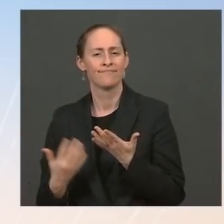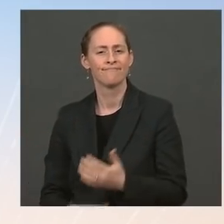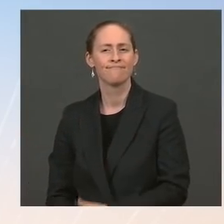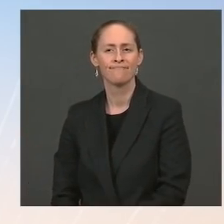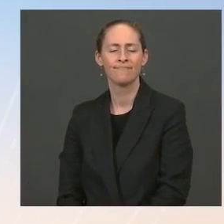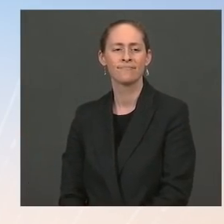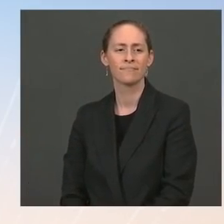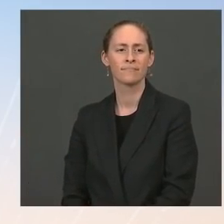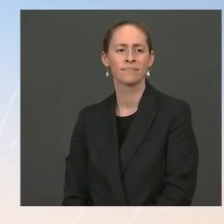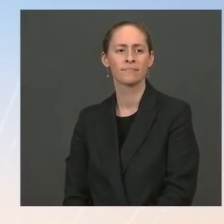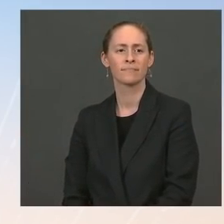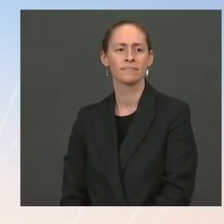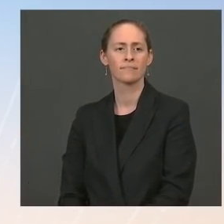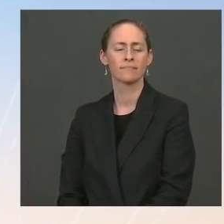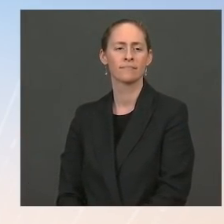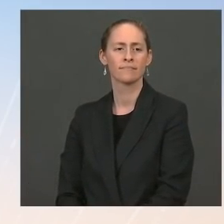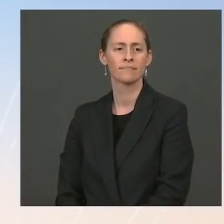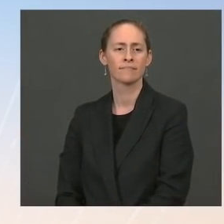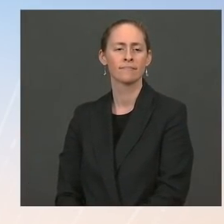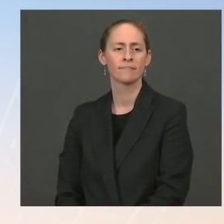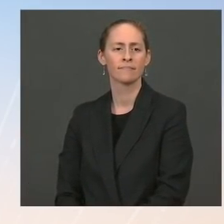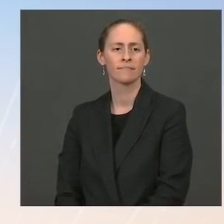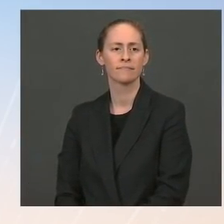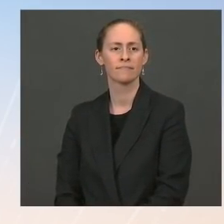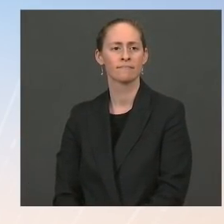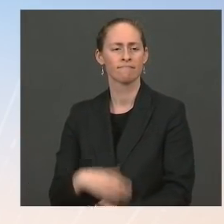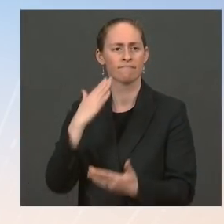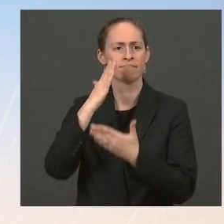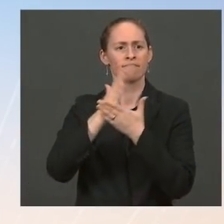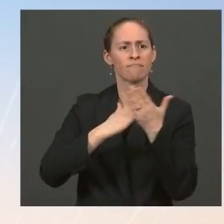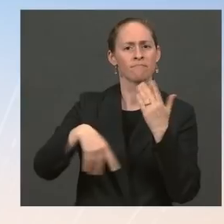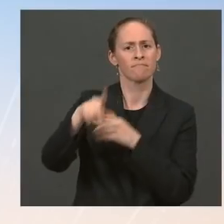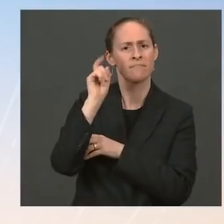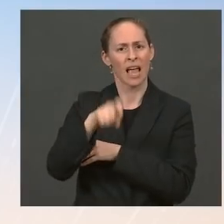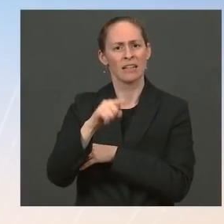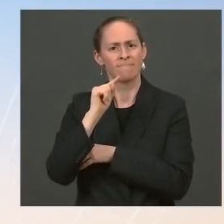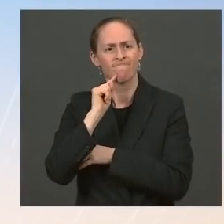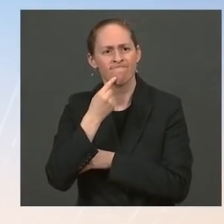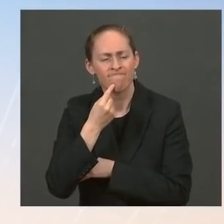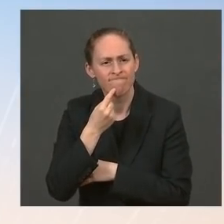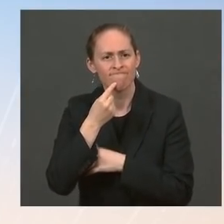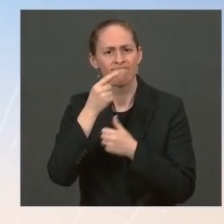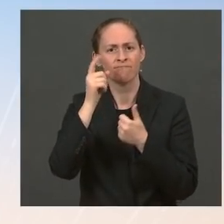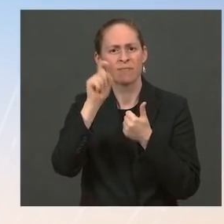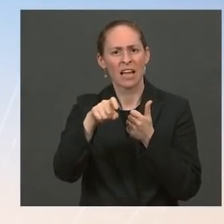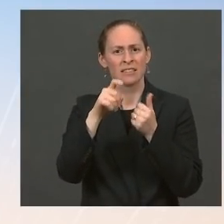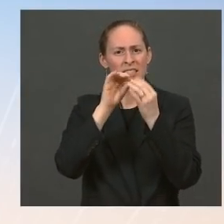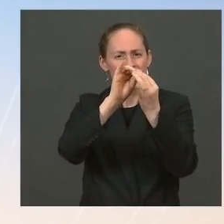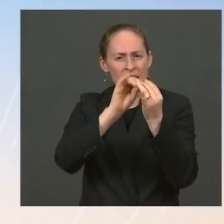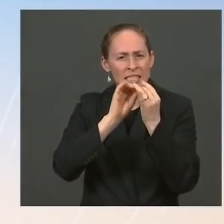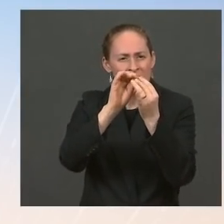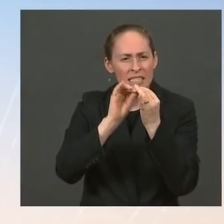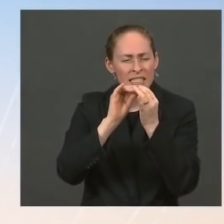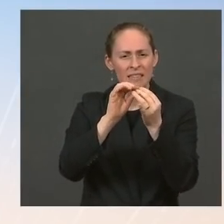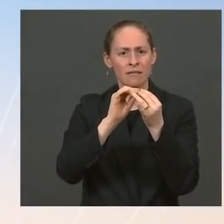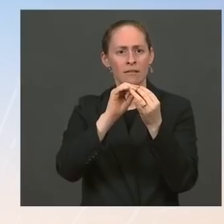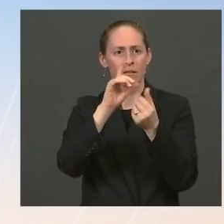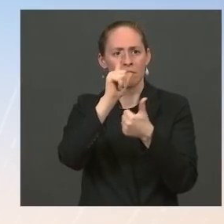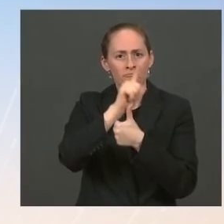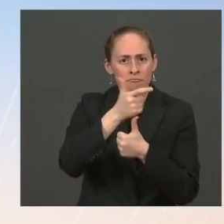that is really not necessary in every case. Go ahead. The Press: Some states have already expanded booster shot eligibility to all adults. Does the White House believe